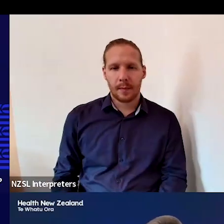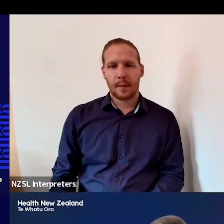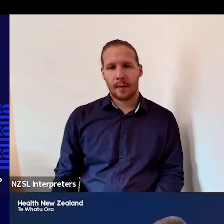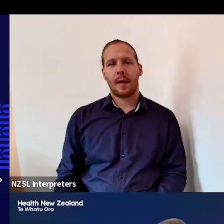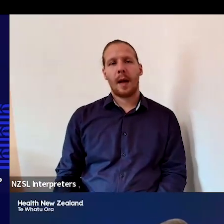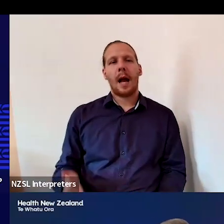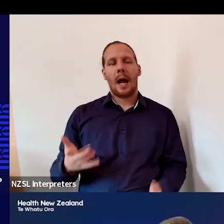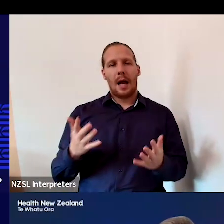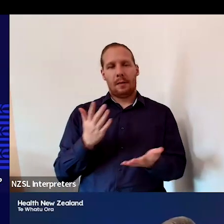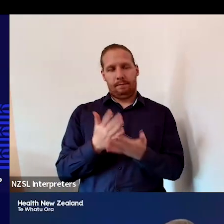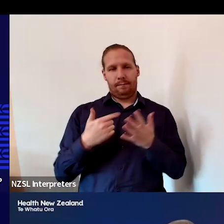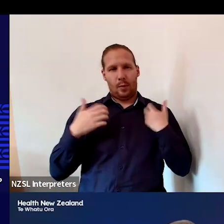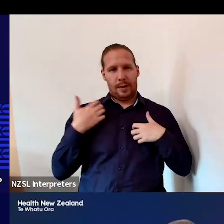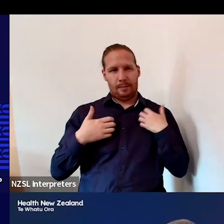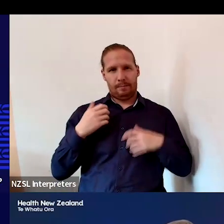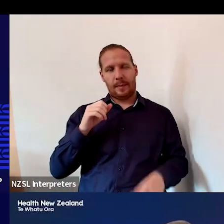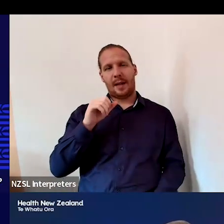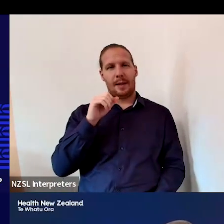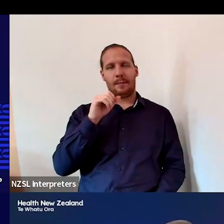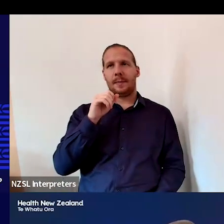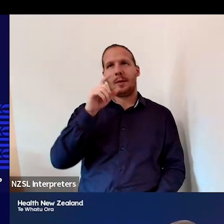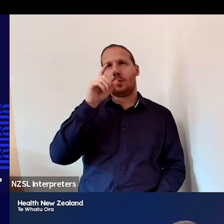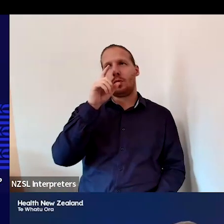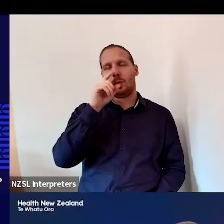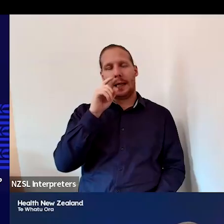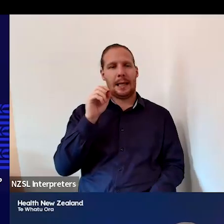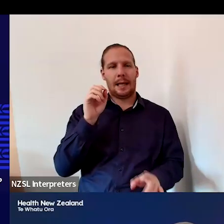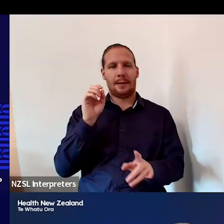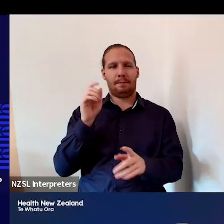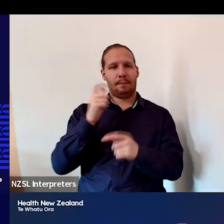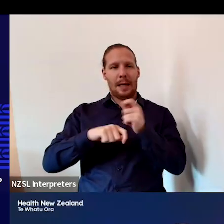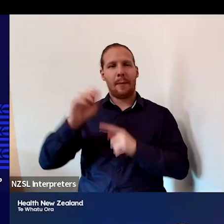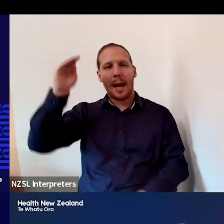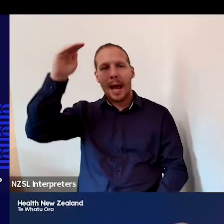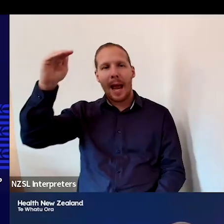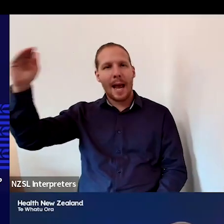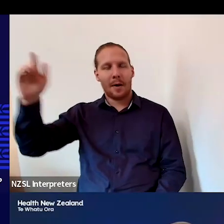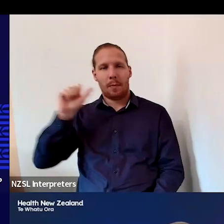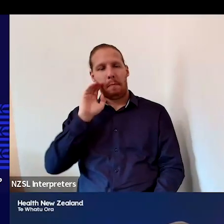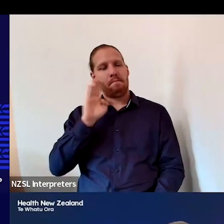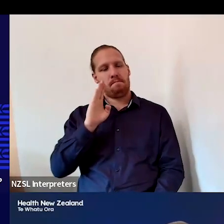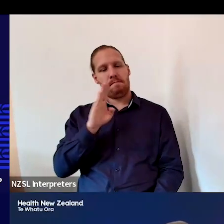or an adolescent without having been a younger child or an infant. And so we are very much